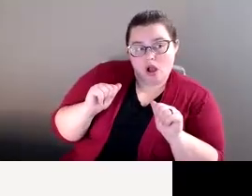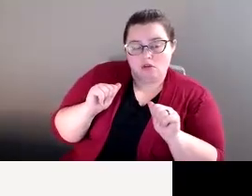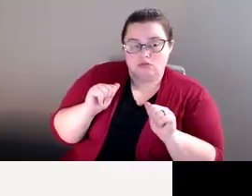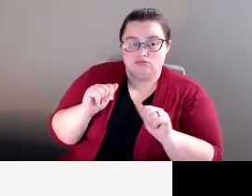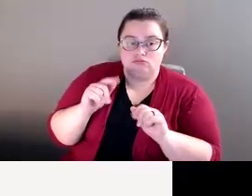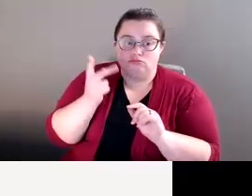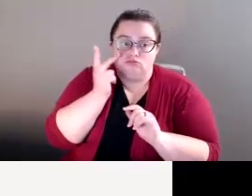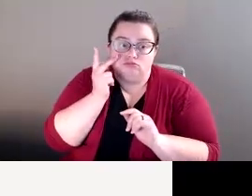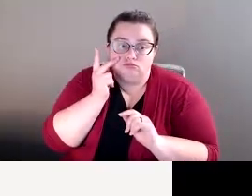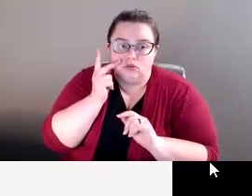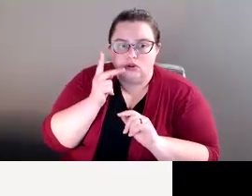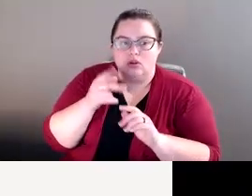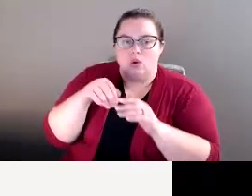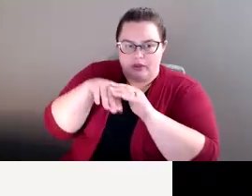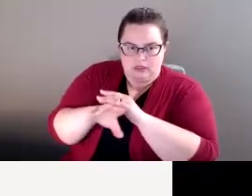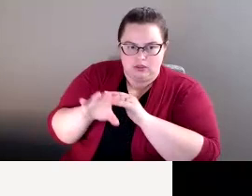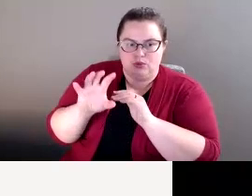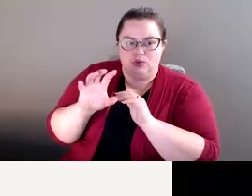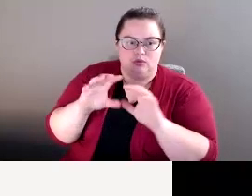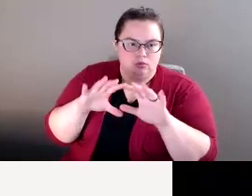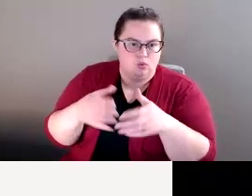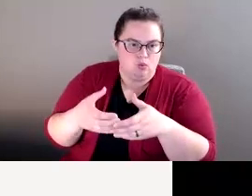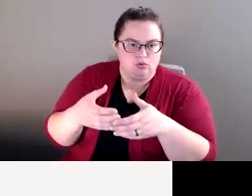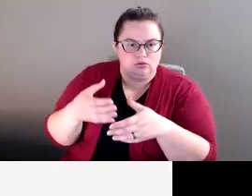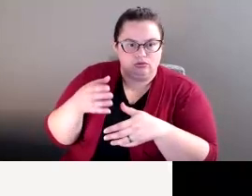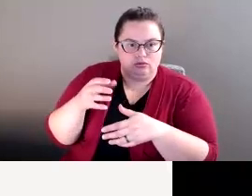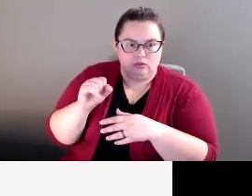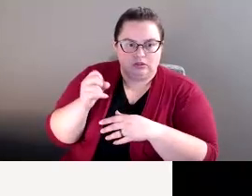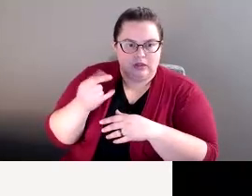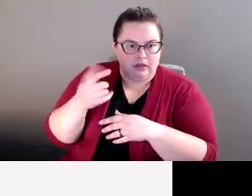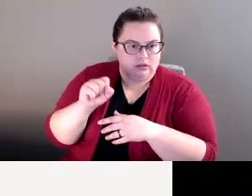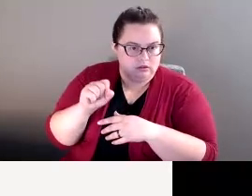you go into your course settings and then you go to.